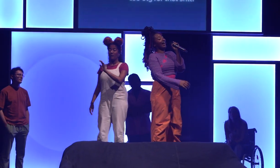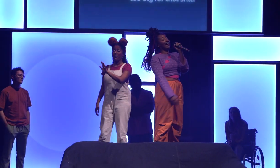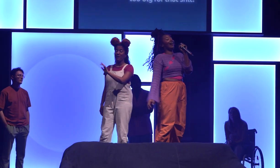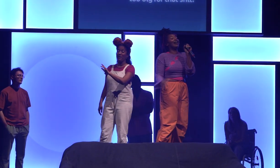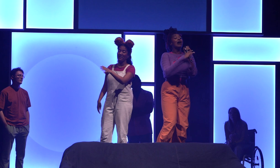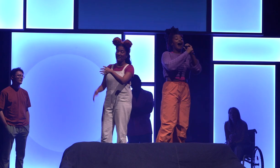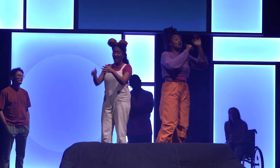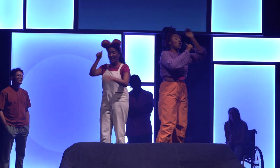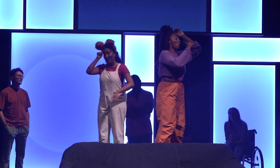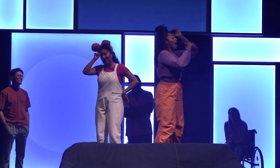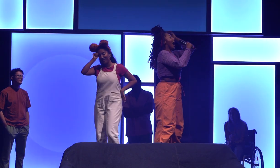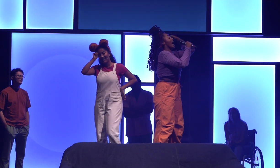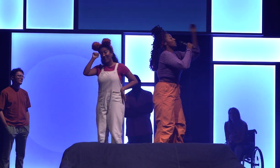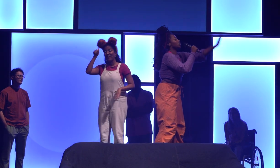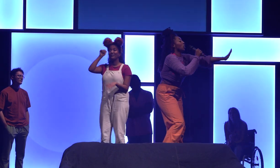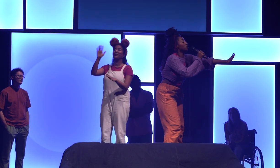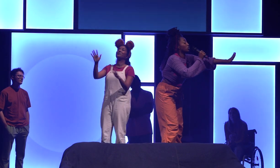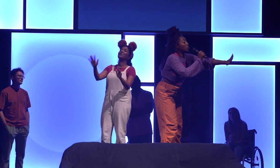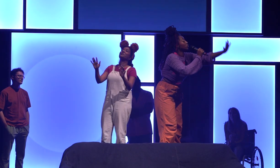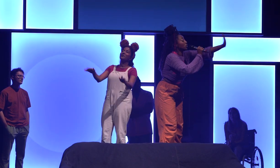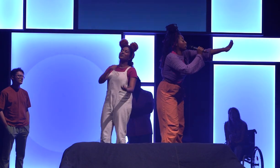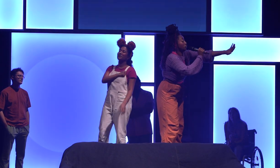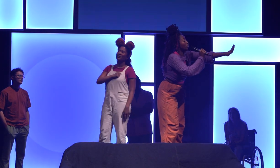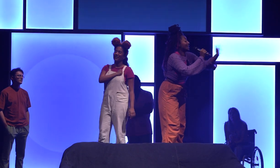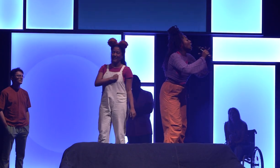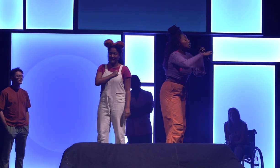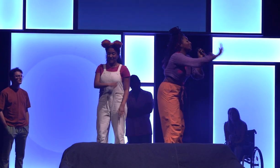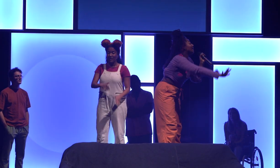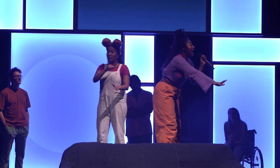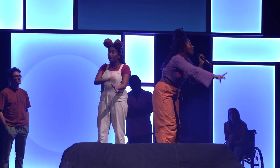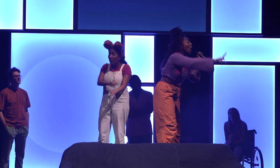I know I am so so so so sorry. Swear down,